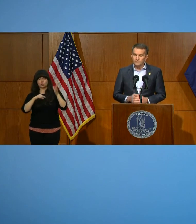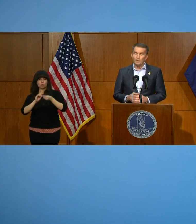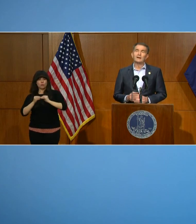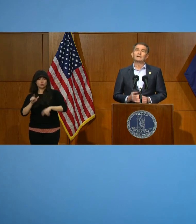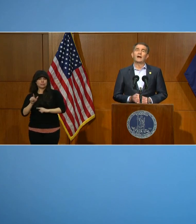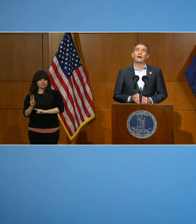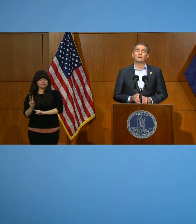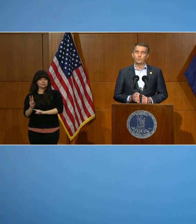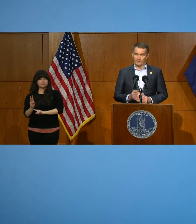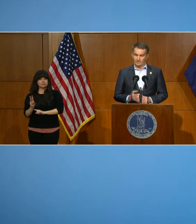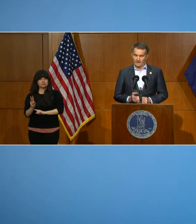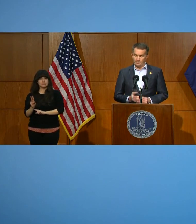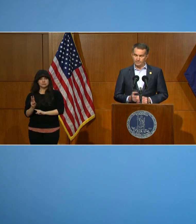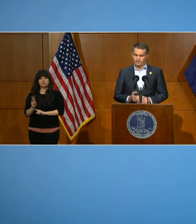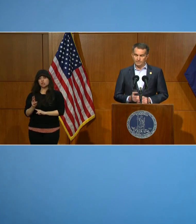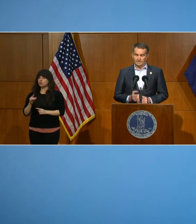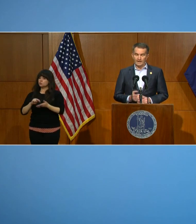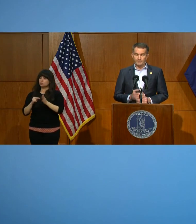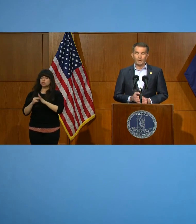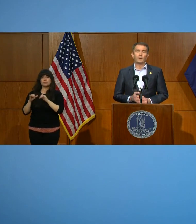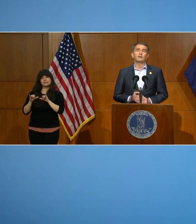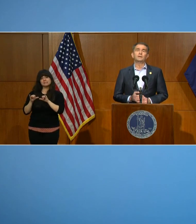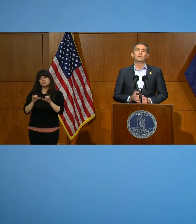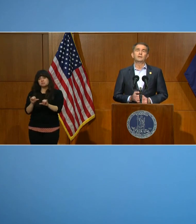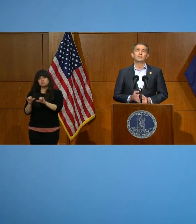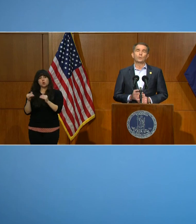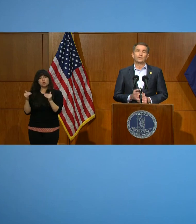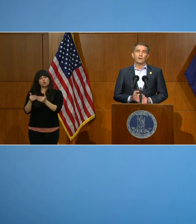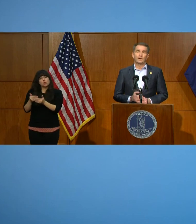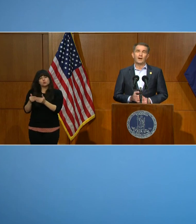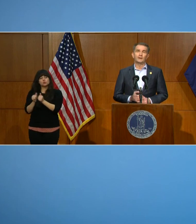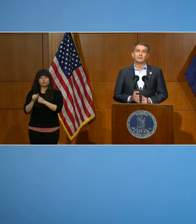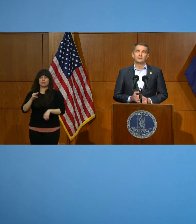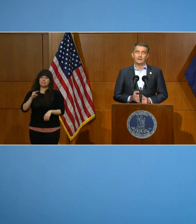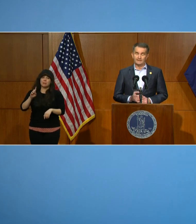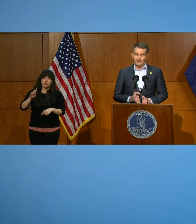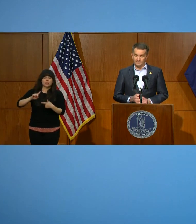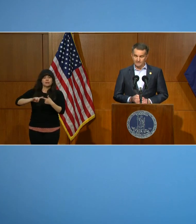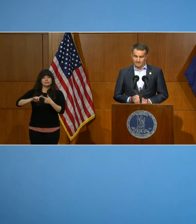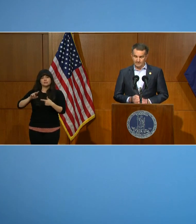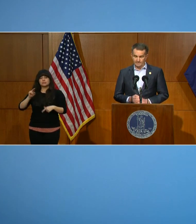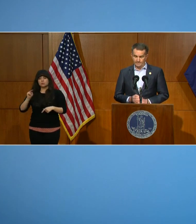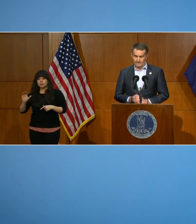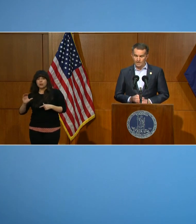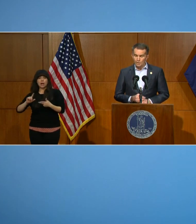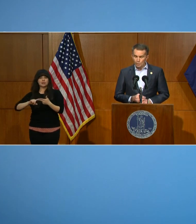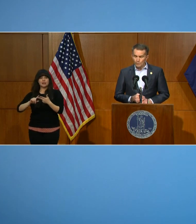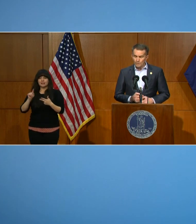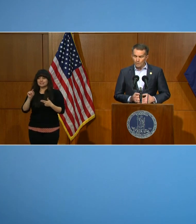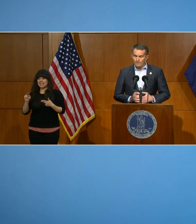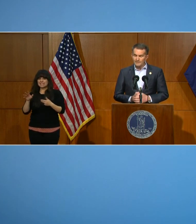AMONG THE STATES AND THE DISTRICT OF COLUMBIA. THIS PUTS US RIGHT IN LINE WITH OUR